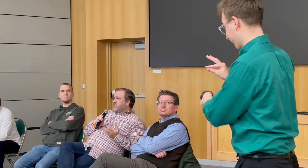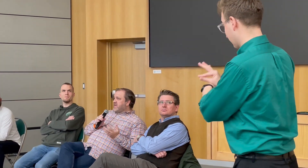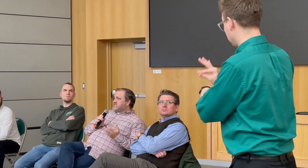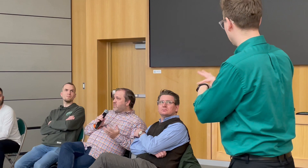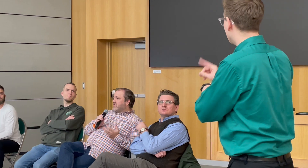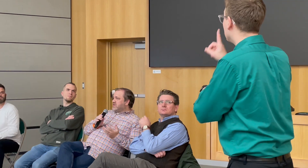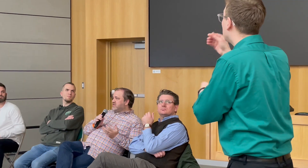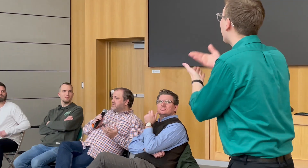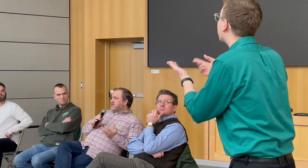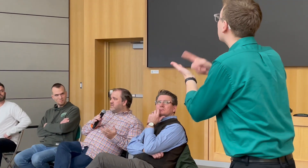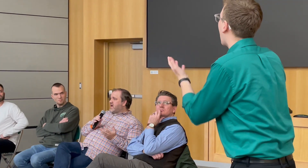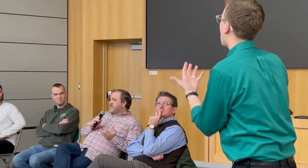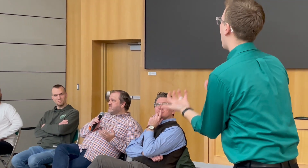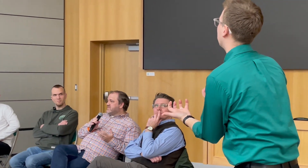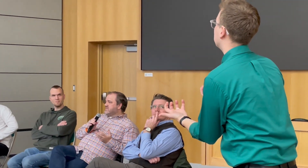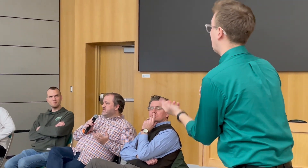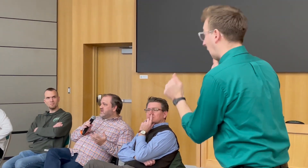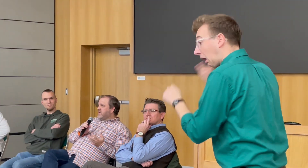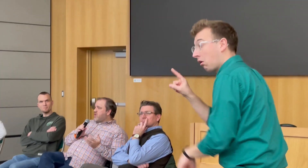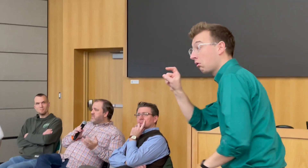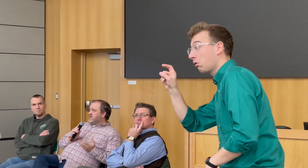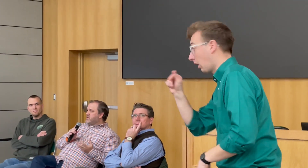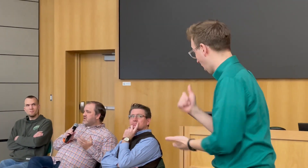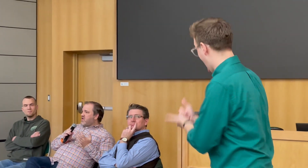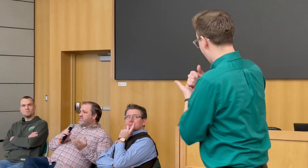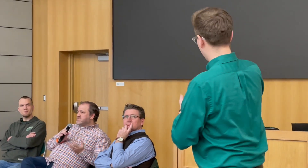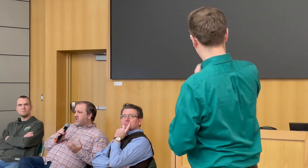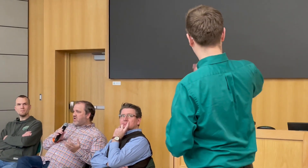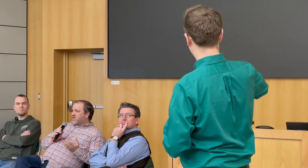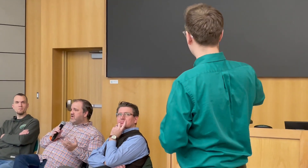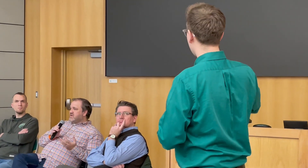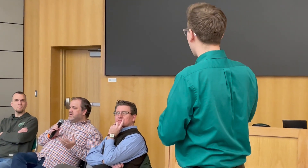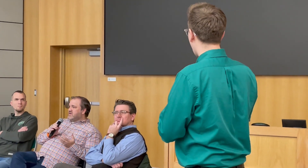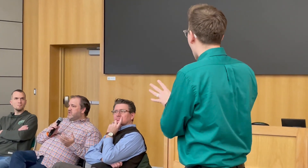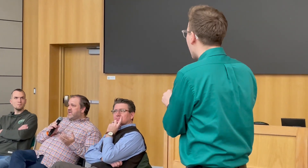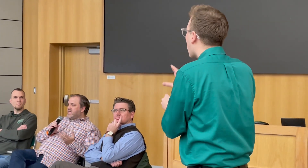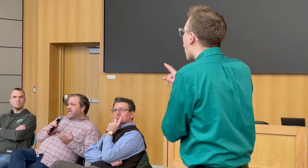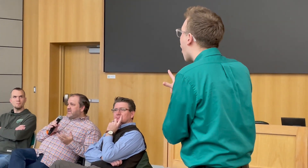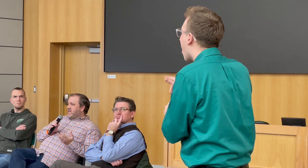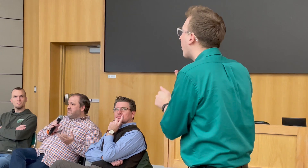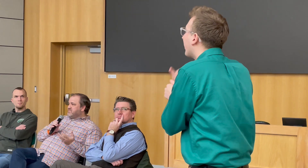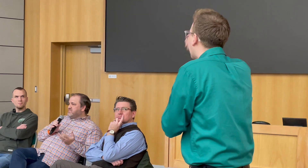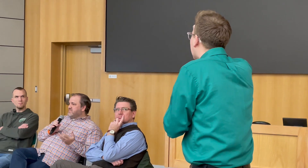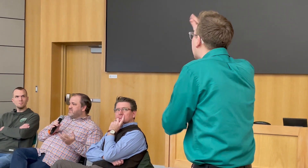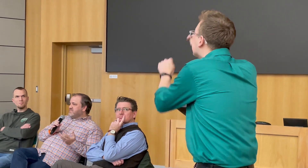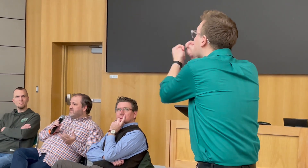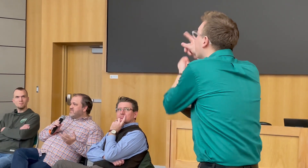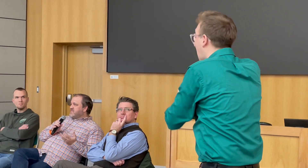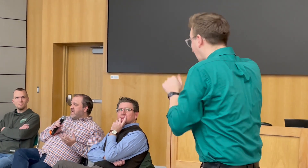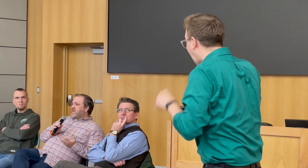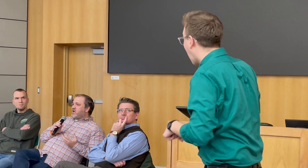the things I want to in life can it help me to do the conference called with the Indian can it